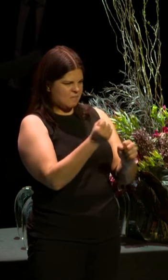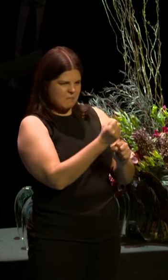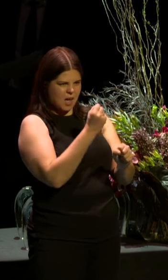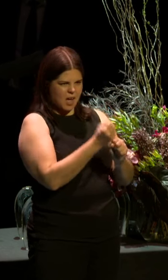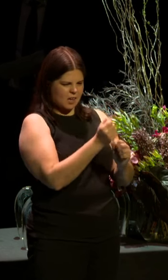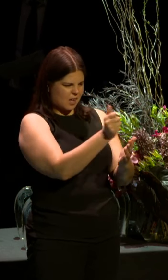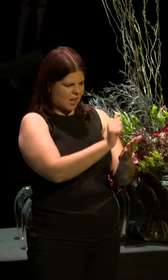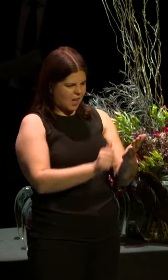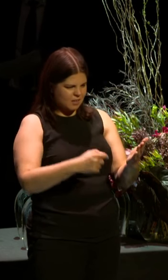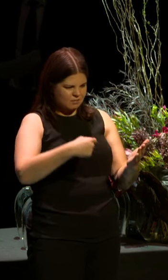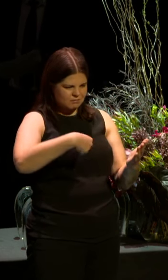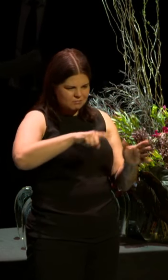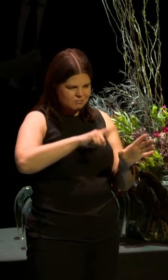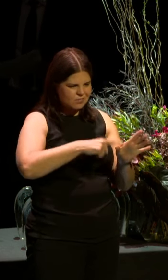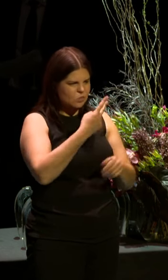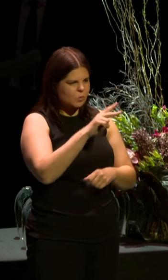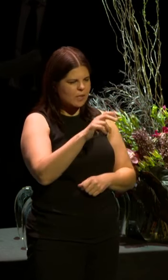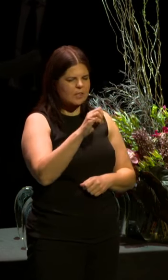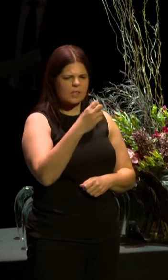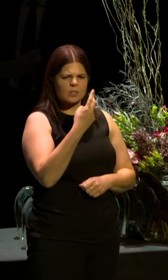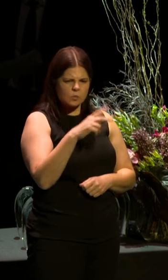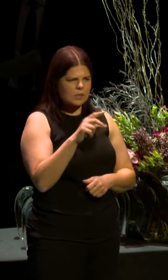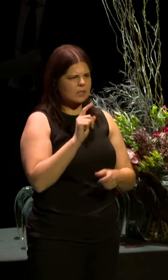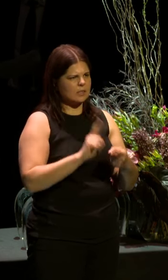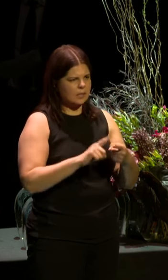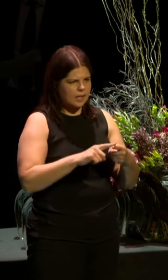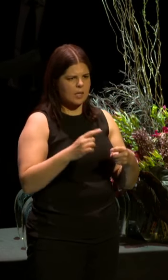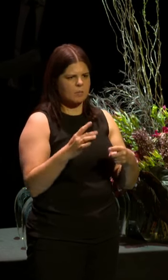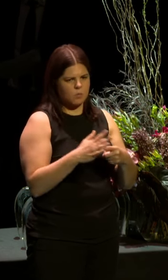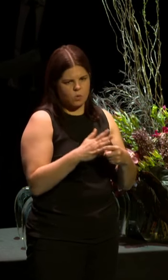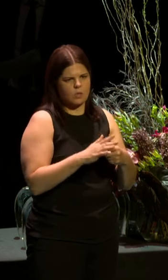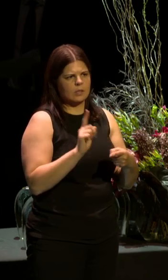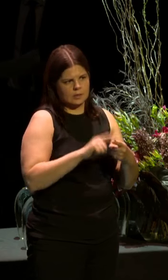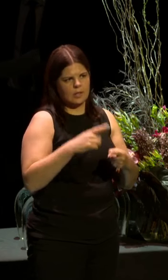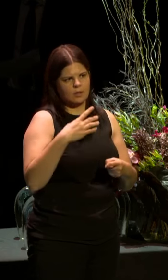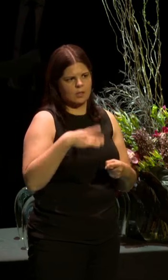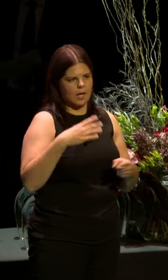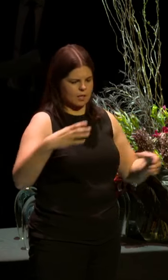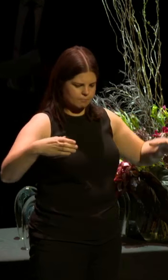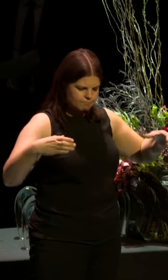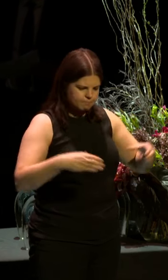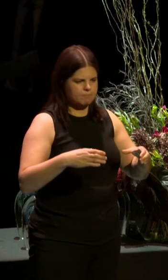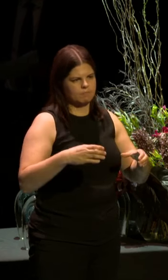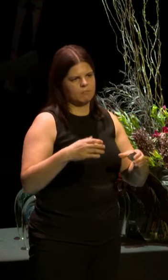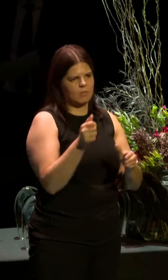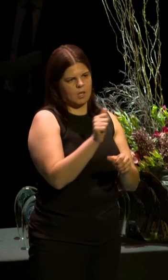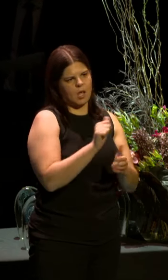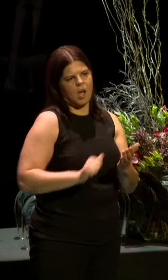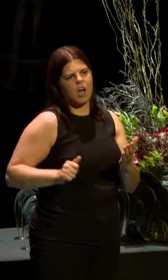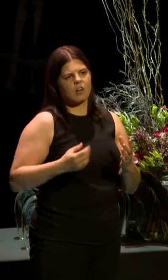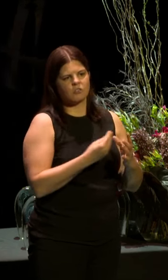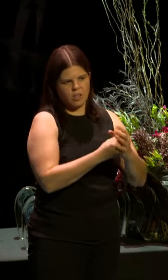it is still relevant and it is still necessary.